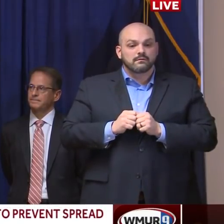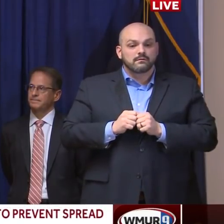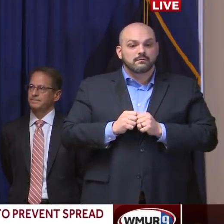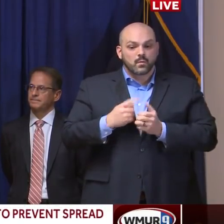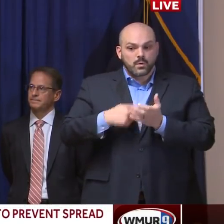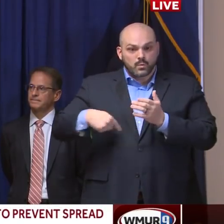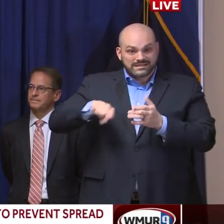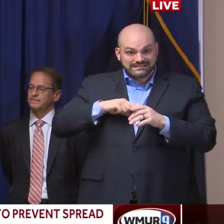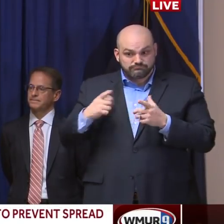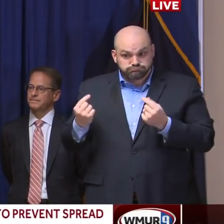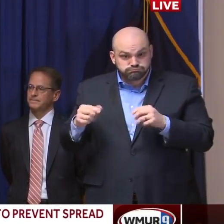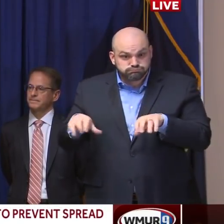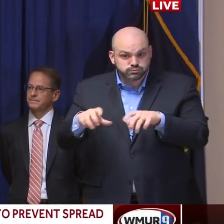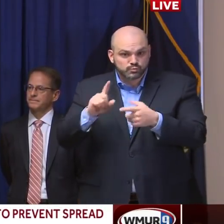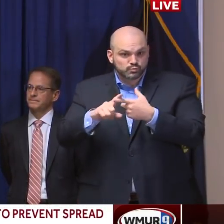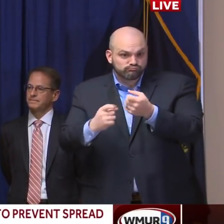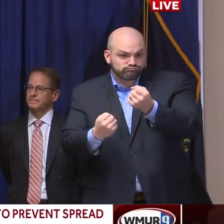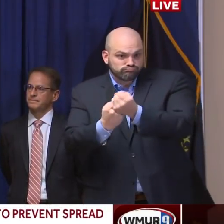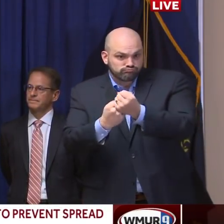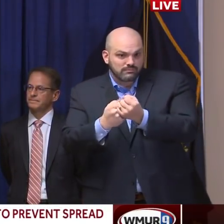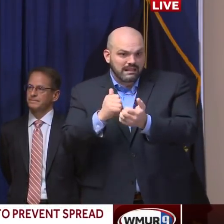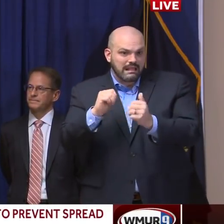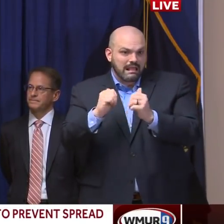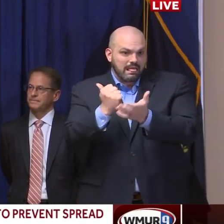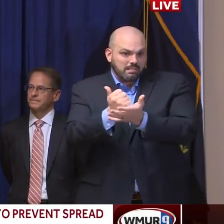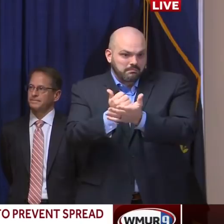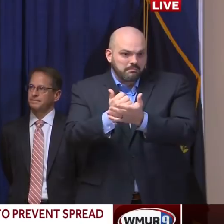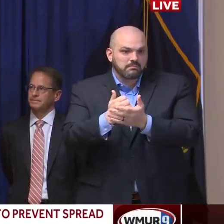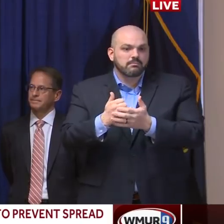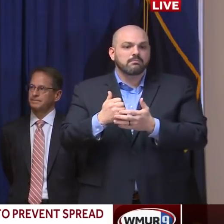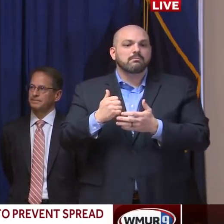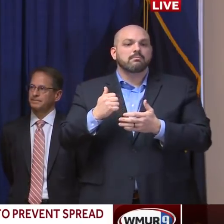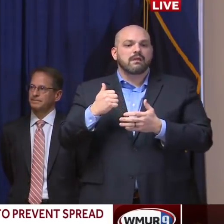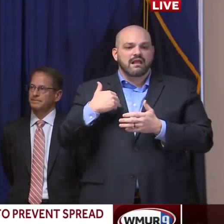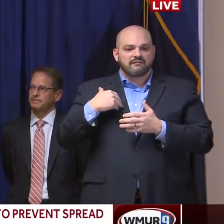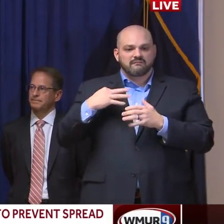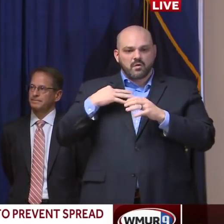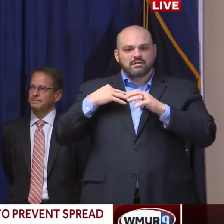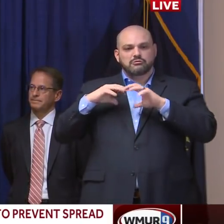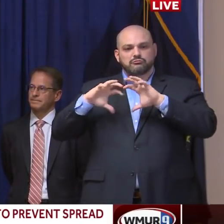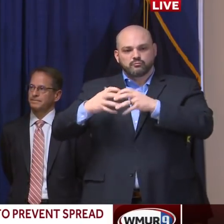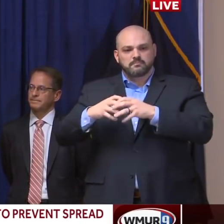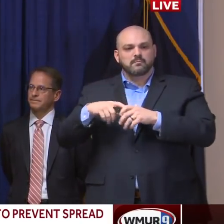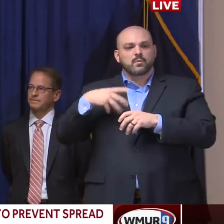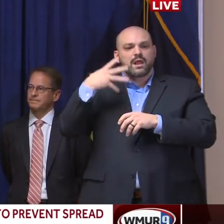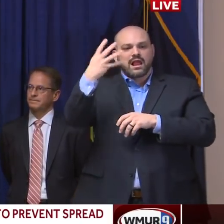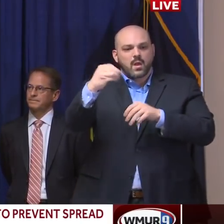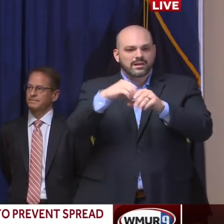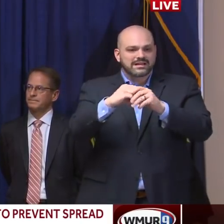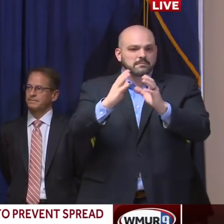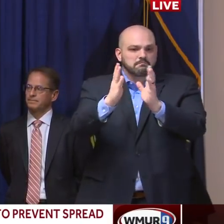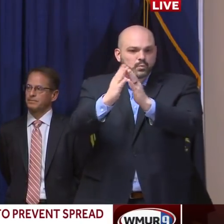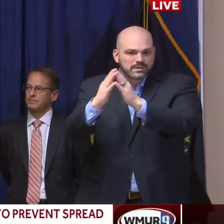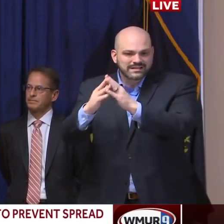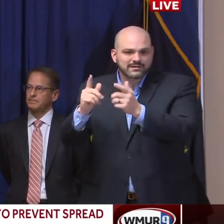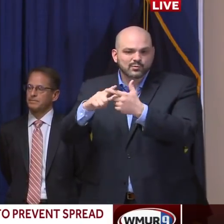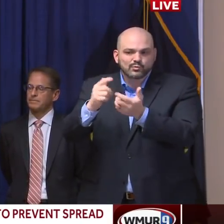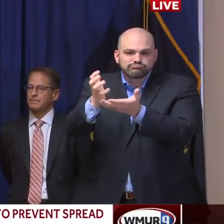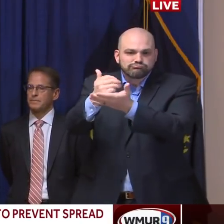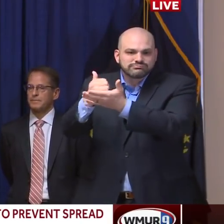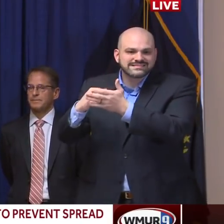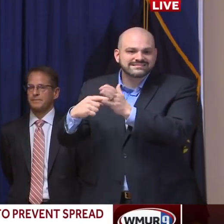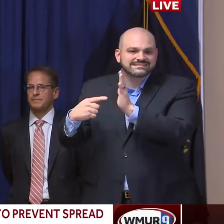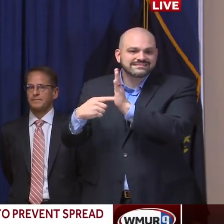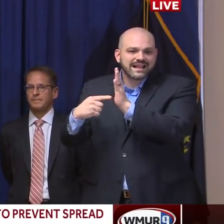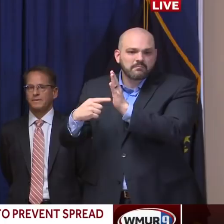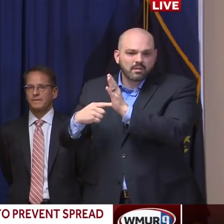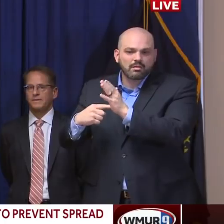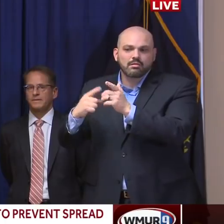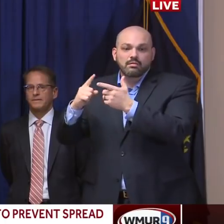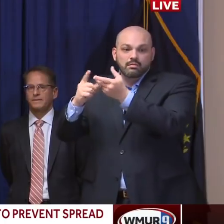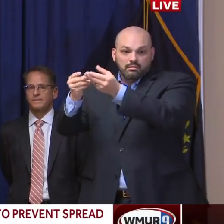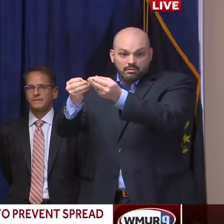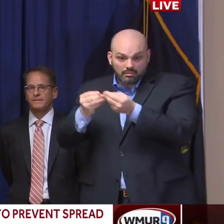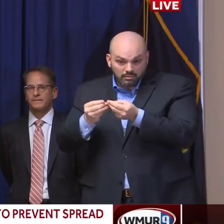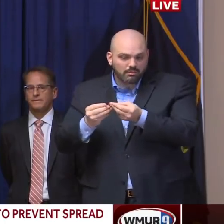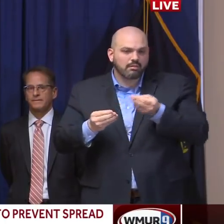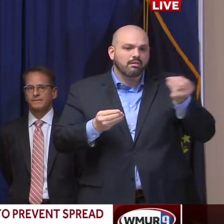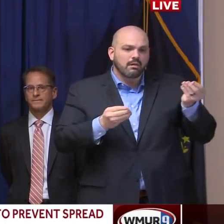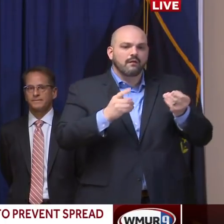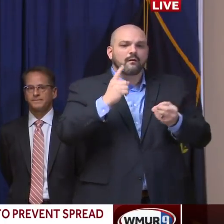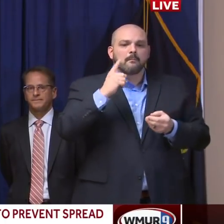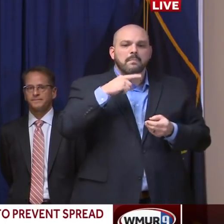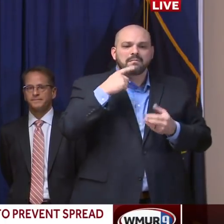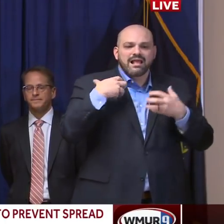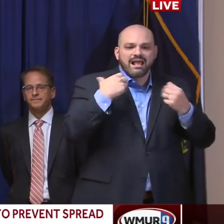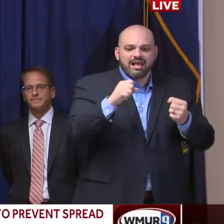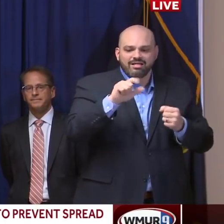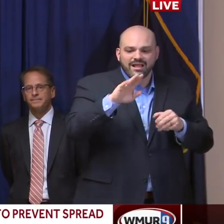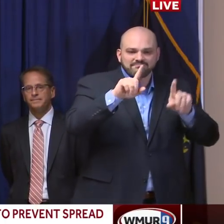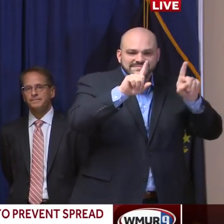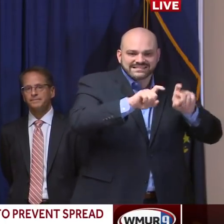ONE OF THE THINGS WE HAVE DONE TO SUPPORT THE HOSPITALS AND HEALTH CARE INFRASTRUCTURE IS TO DEVELOP A GROUP OF VOLUNTEERS ABLE TO GO OUT, MOBILIZE WITHIN A COMMUNITY TO DO SOME SAMPLING,